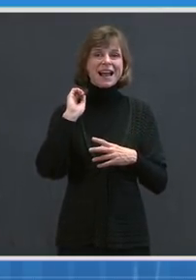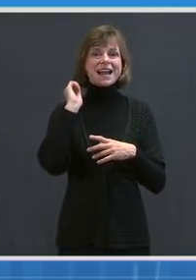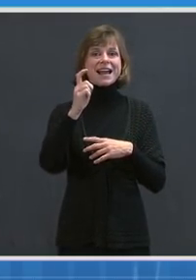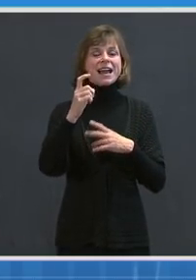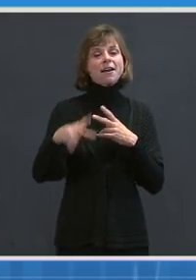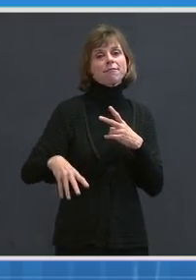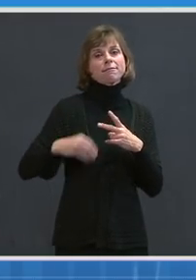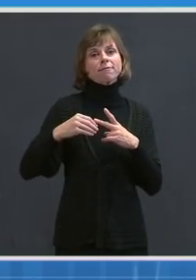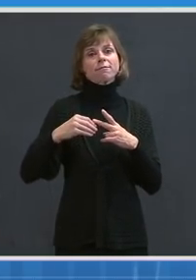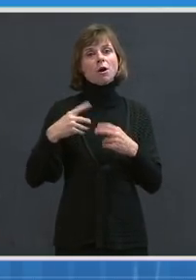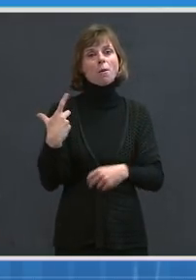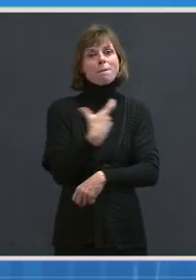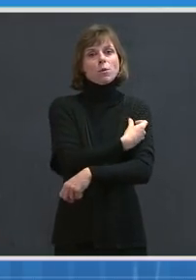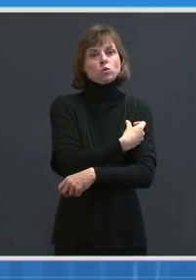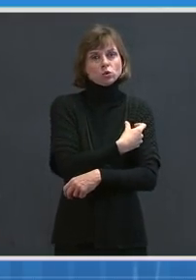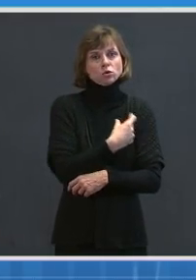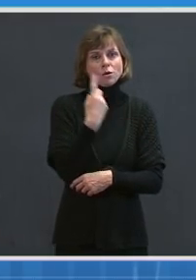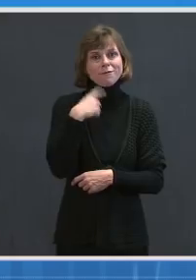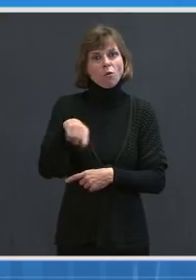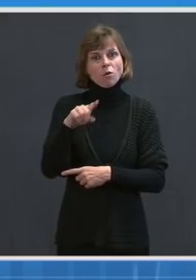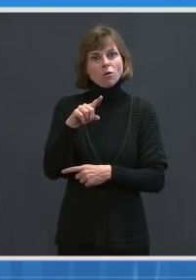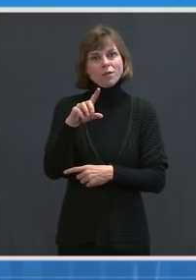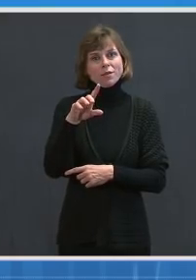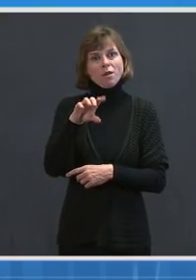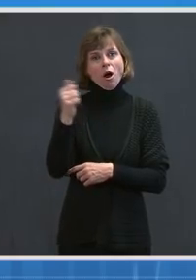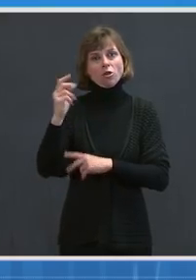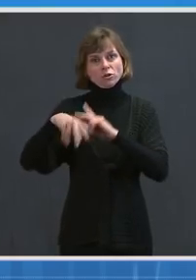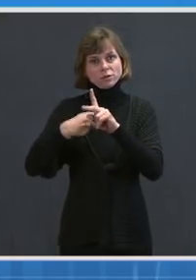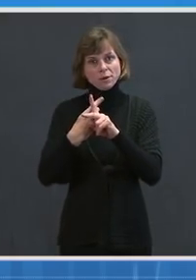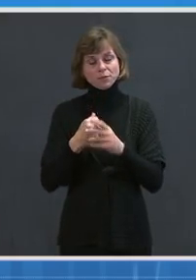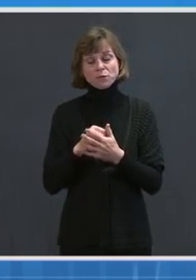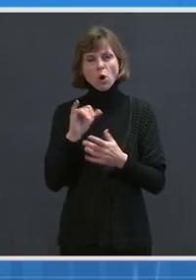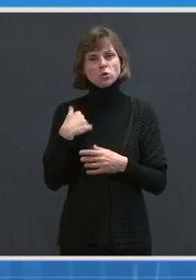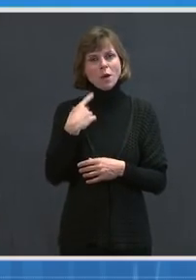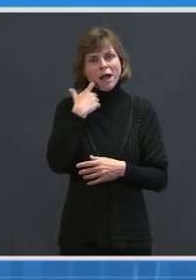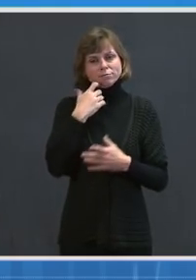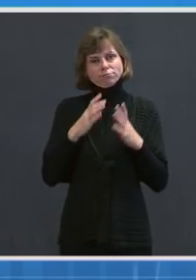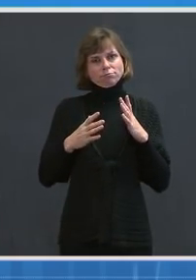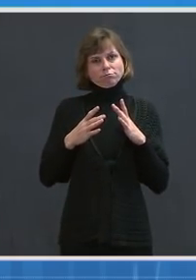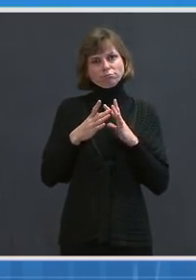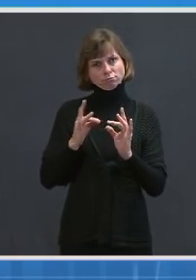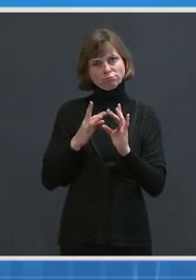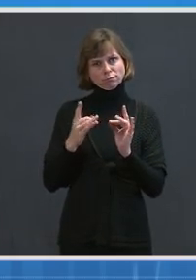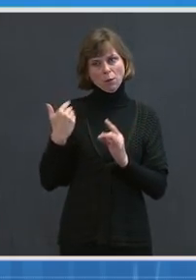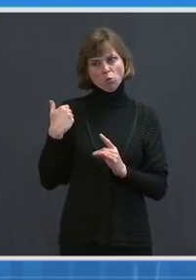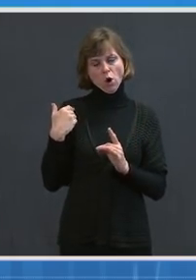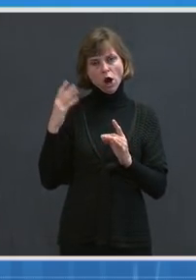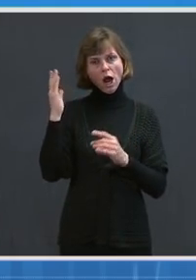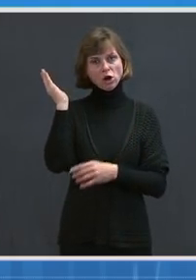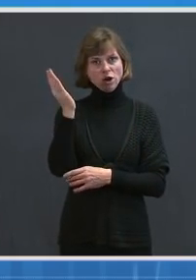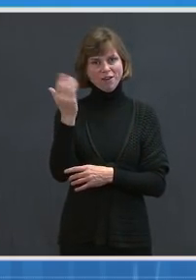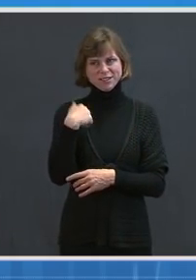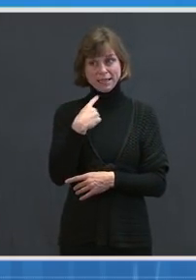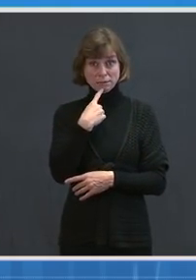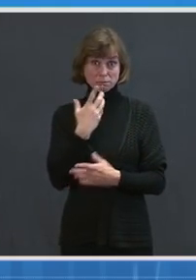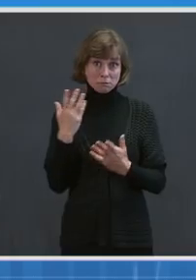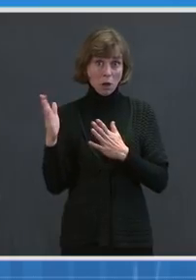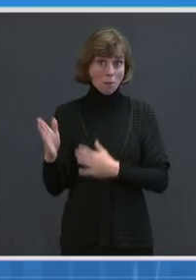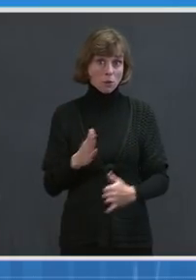Also, as I mentioned in a prior conference, perhaps plan, as we are doing with Moderna,